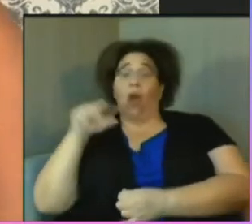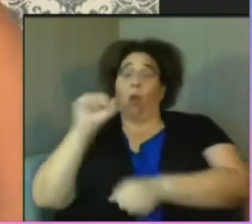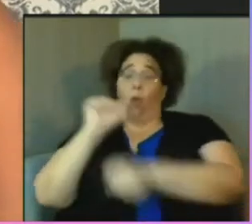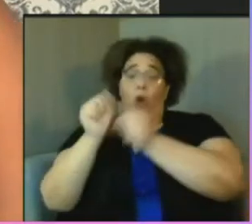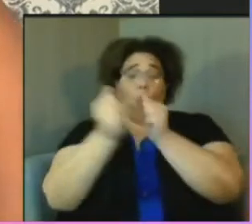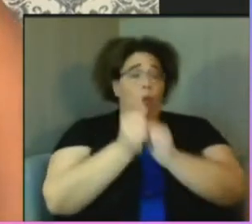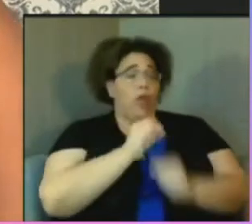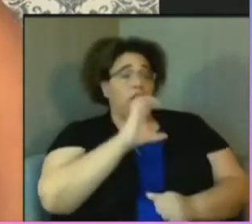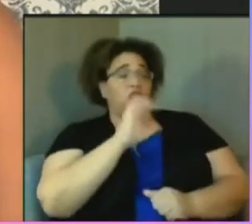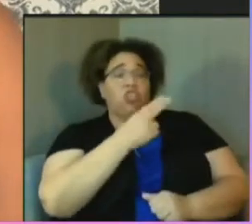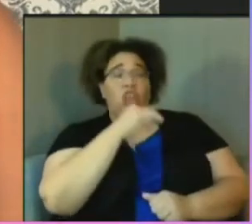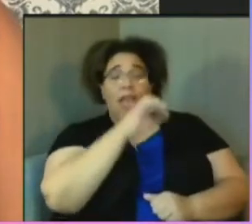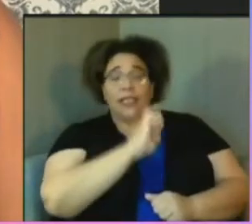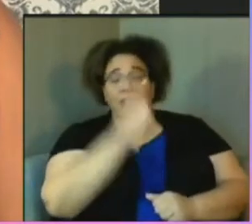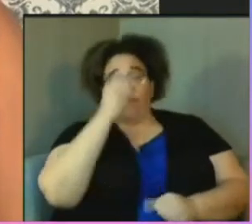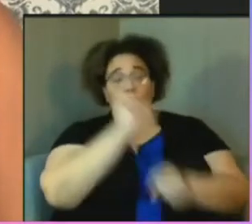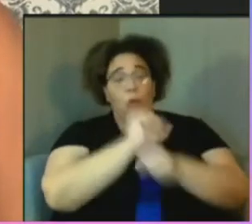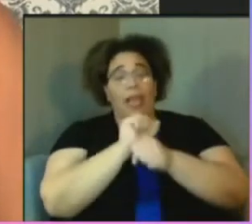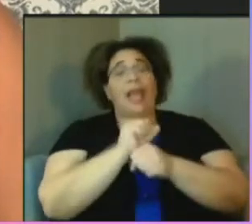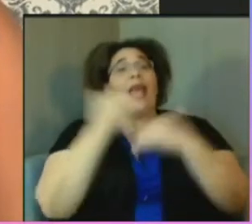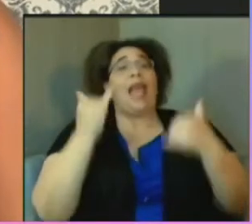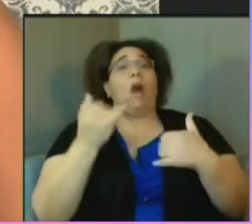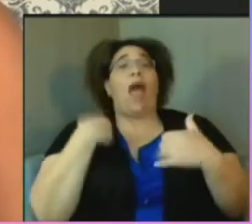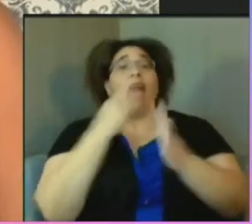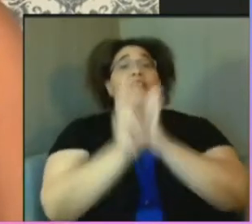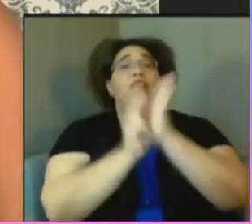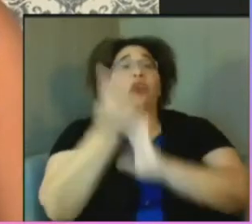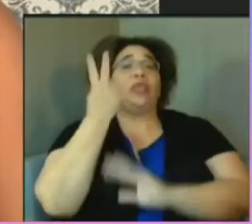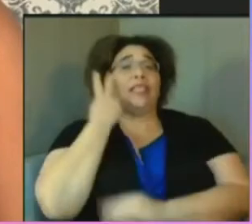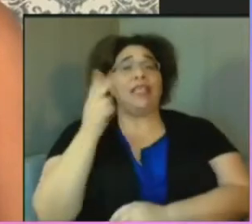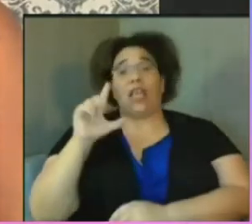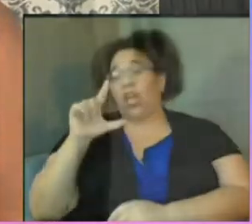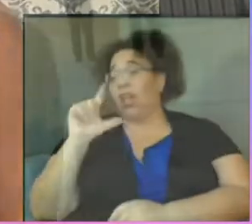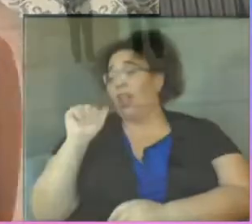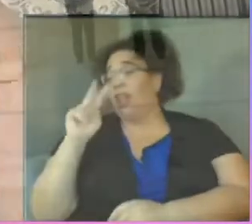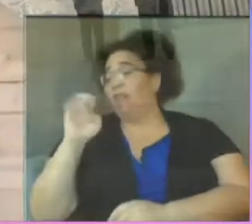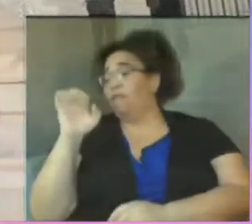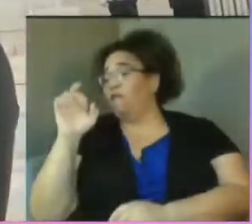and Sara Ramirez the day of the arguing of the case.